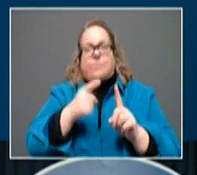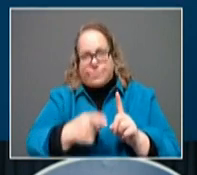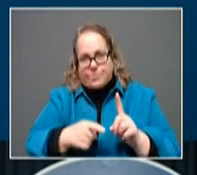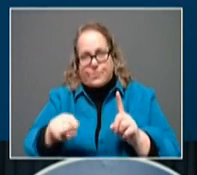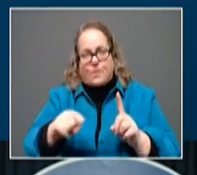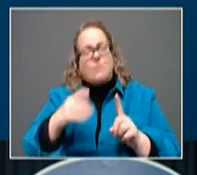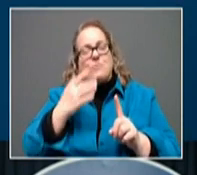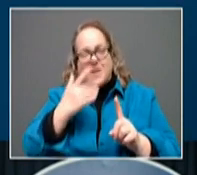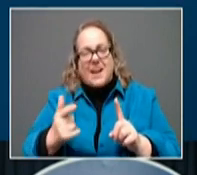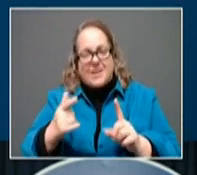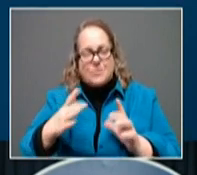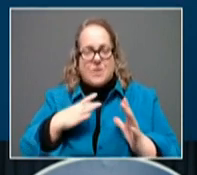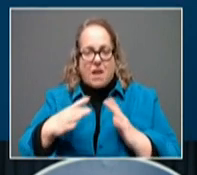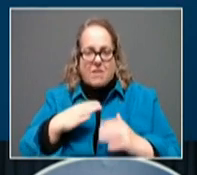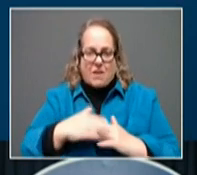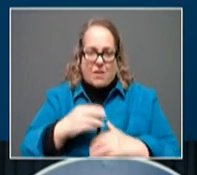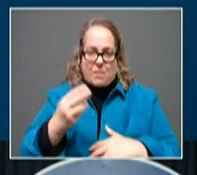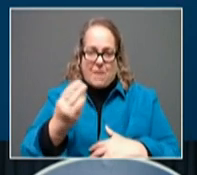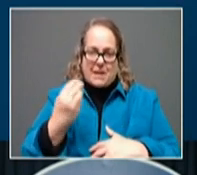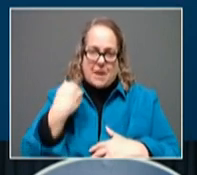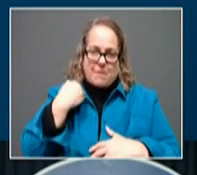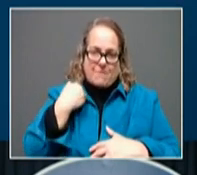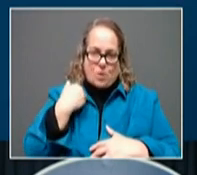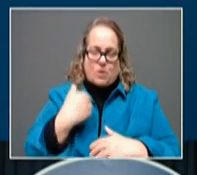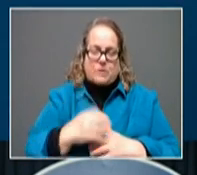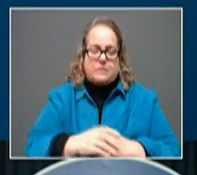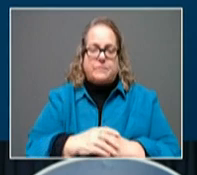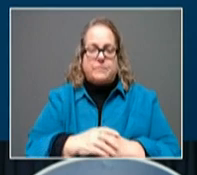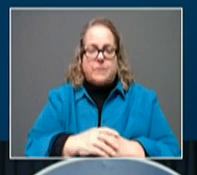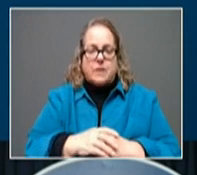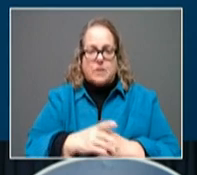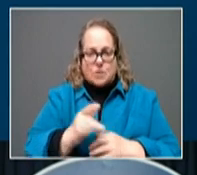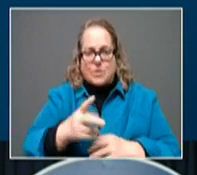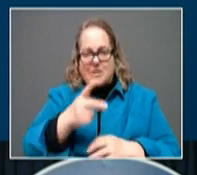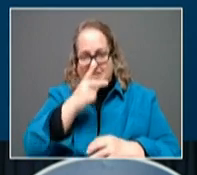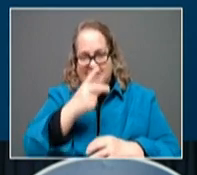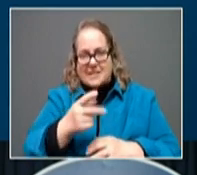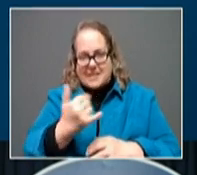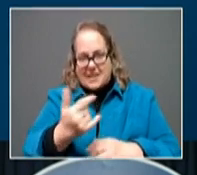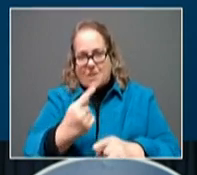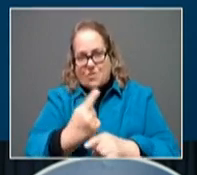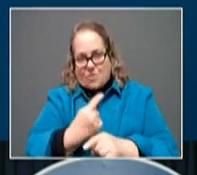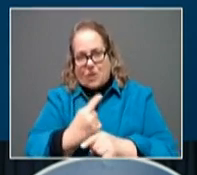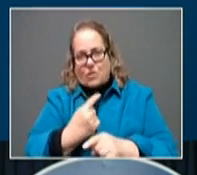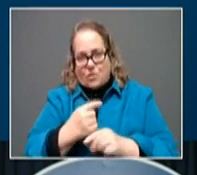we think that that would be a more regular downward curve, but for that,